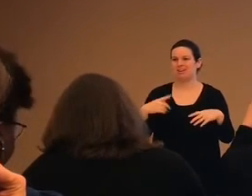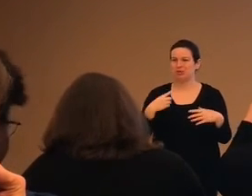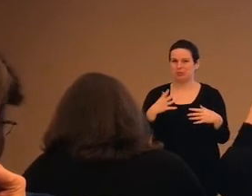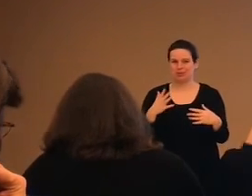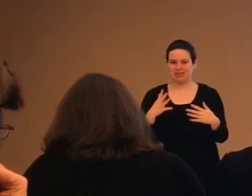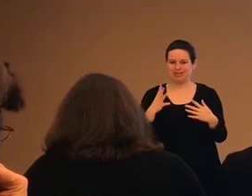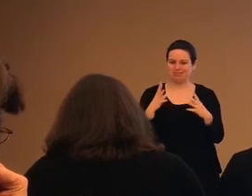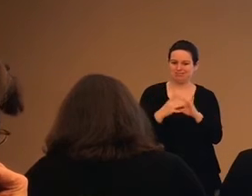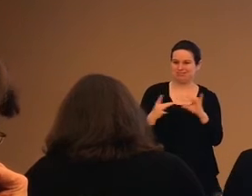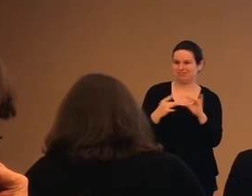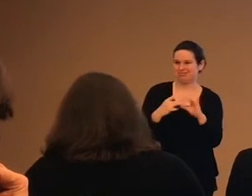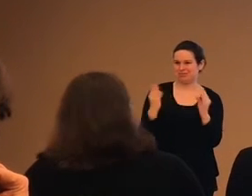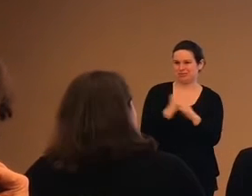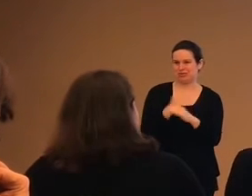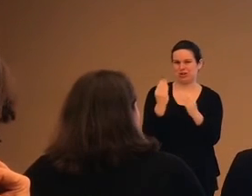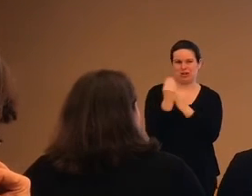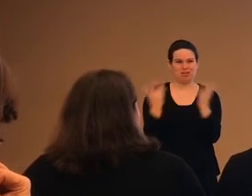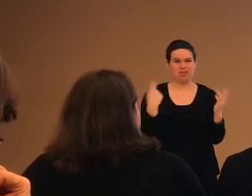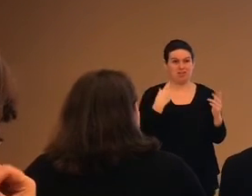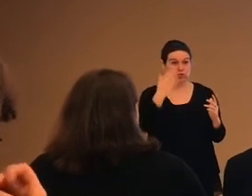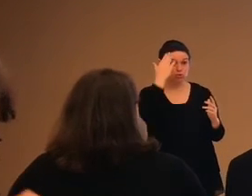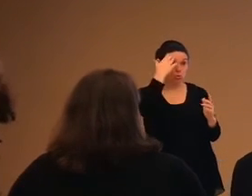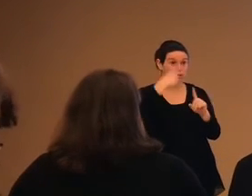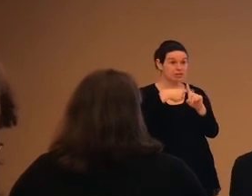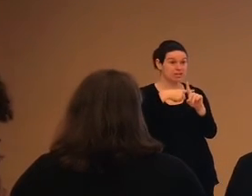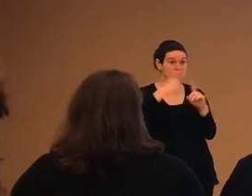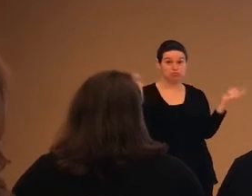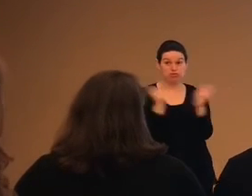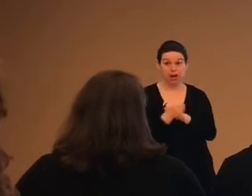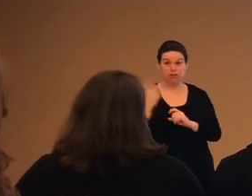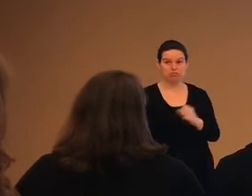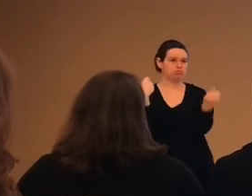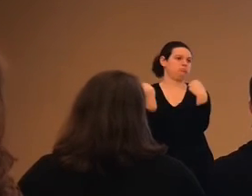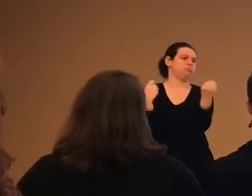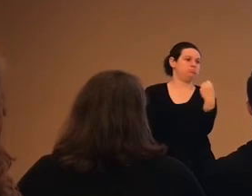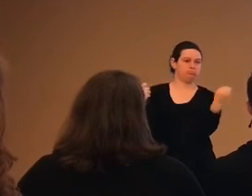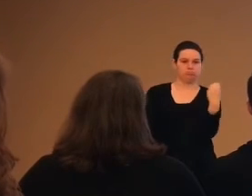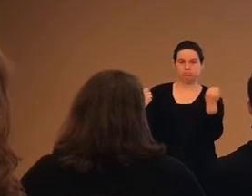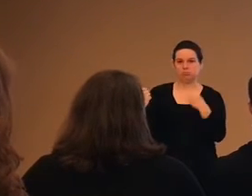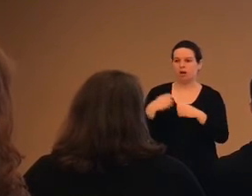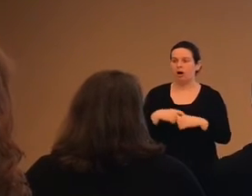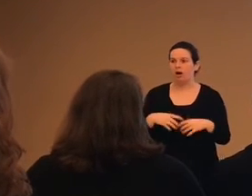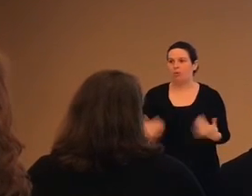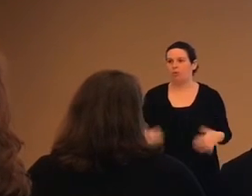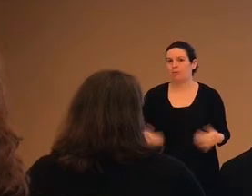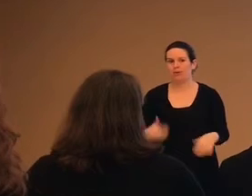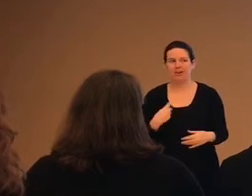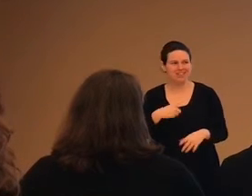Did any of you have the awareness of the temperature change during the solar eclipse? Oh, my goodness the temperature drop